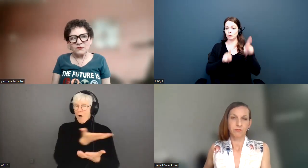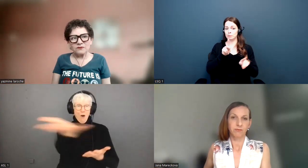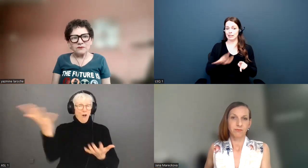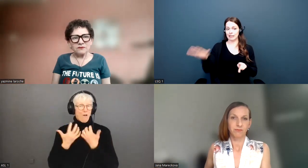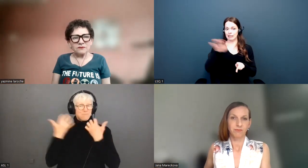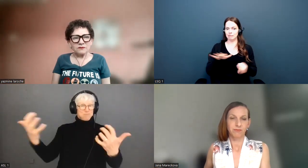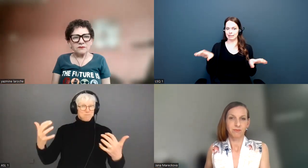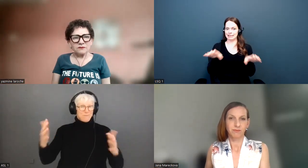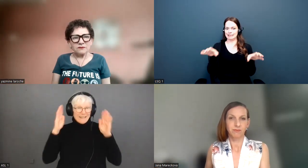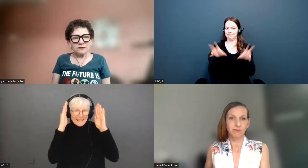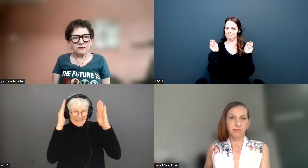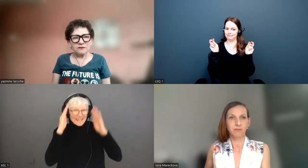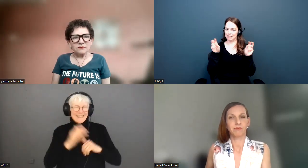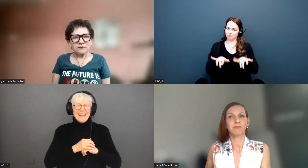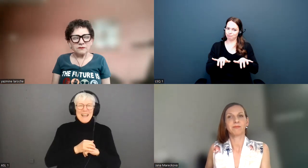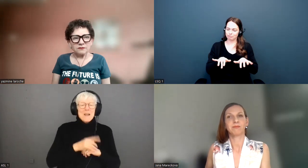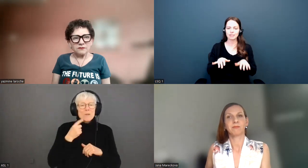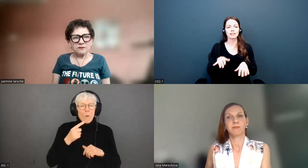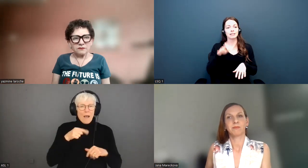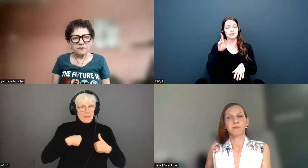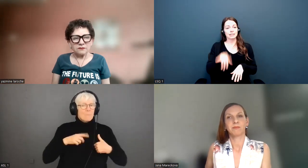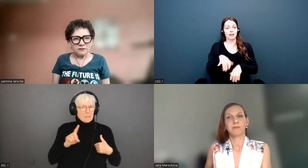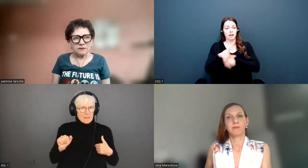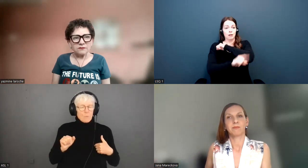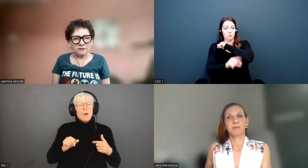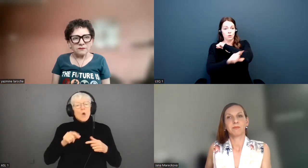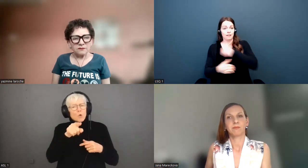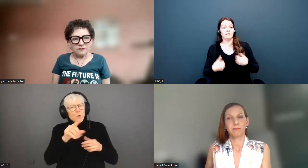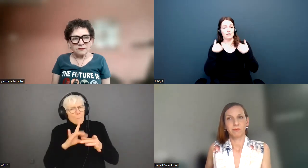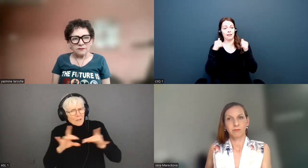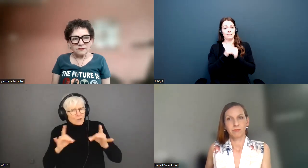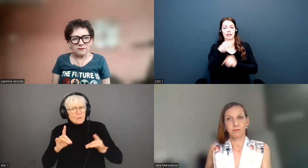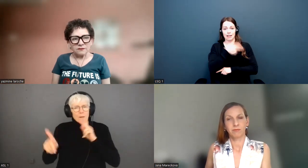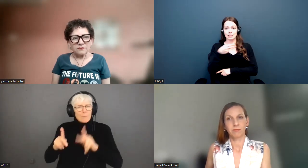I think there was a question about like what Can non-disabled employees do to make things